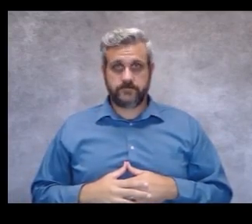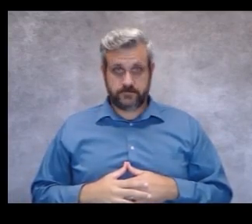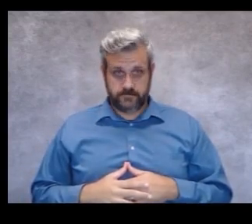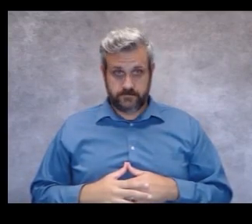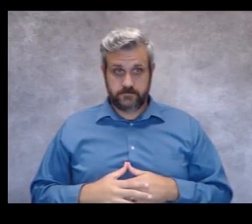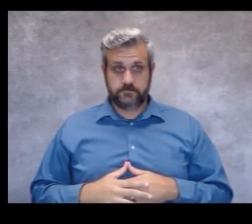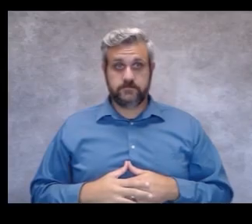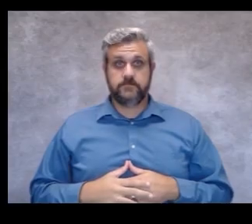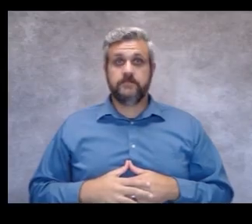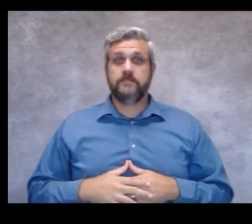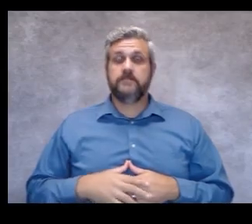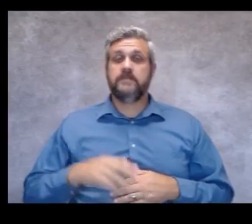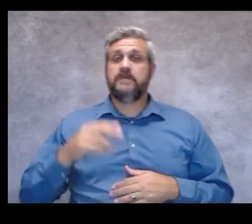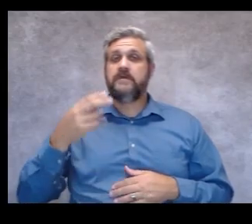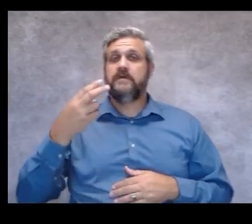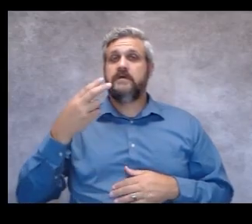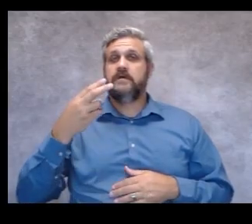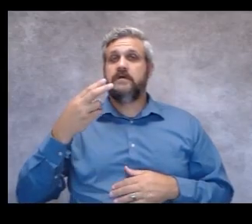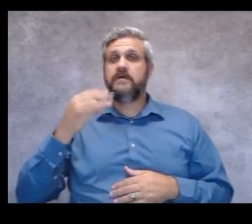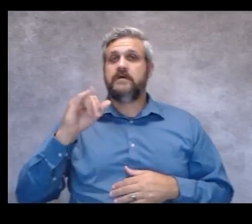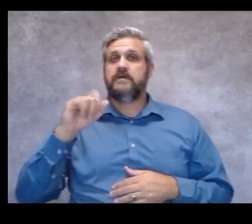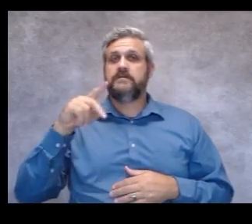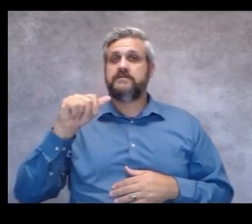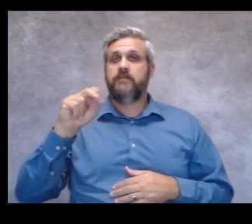If we look at the total Hispanic population,